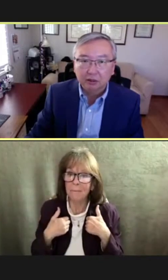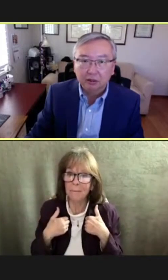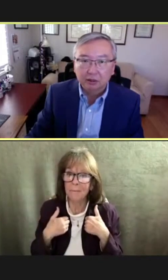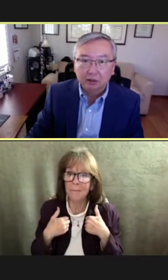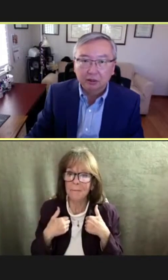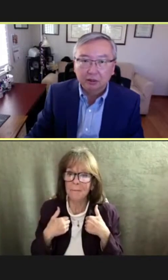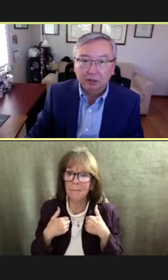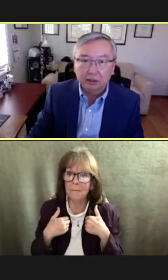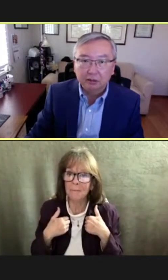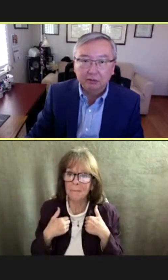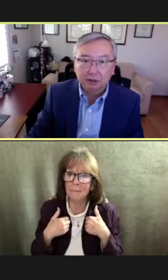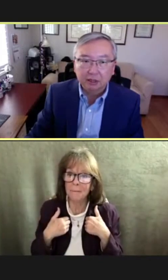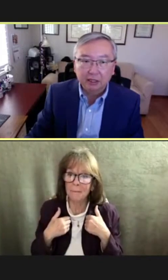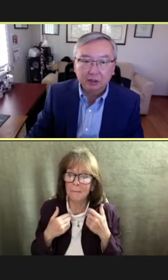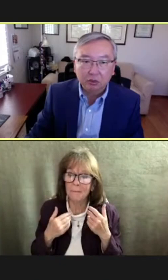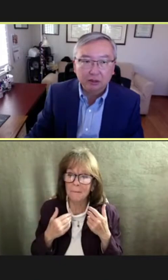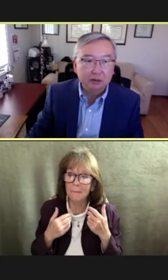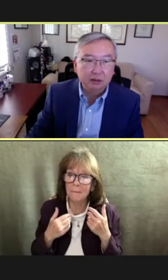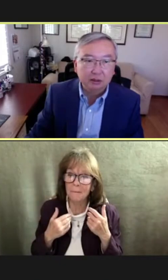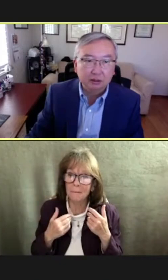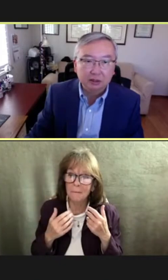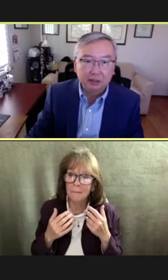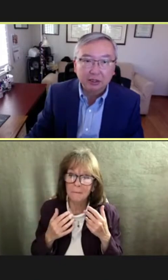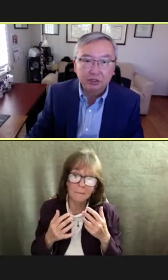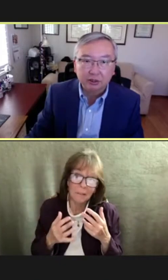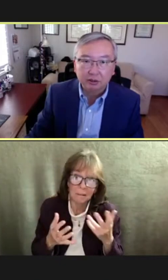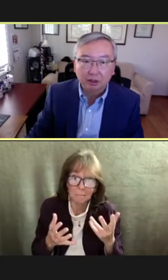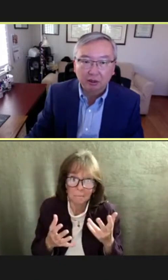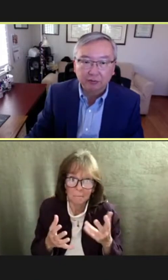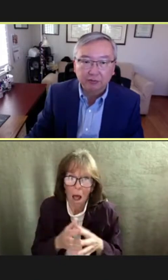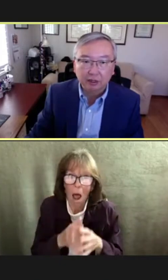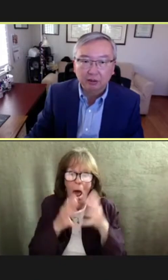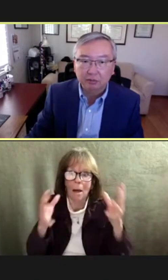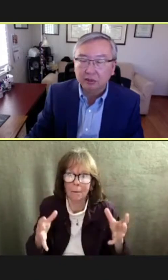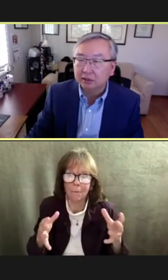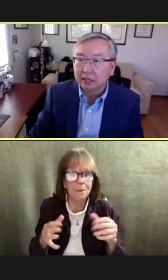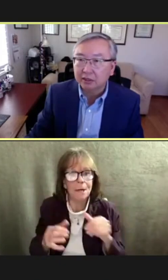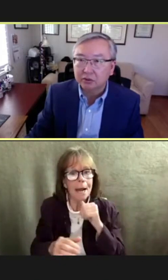diagnosis of autism that may be actually